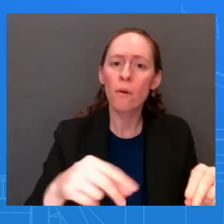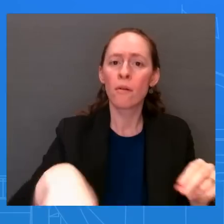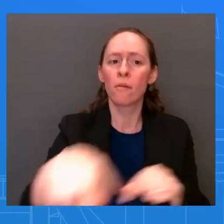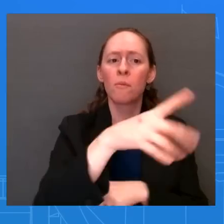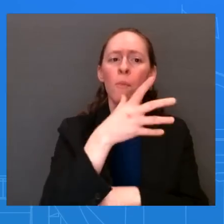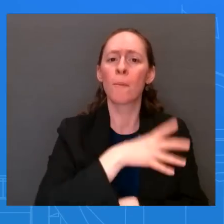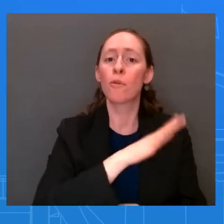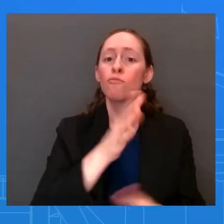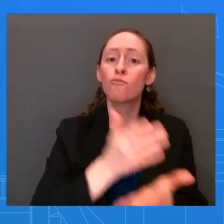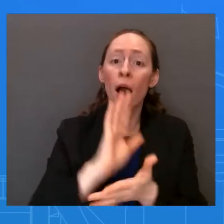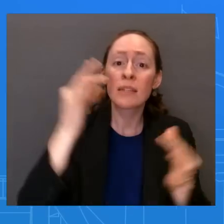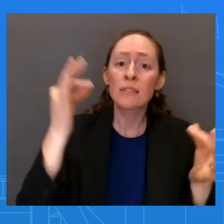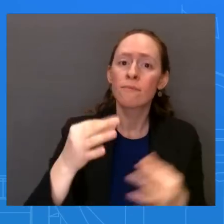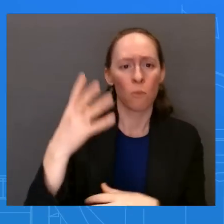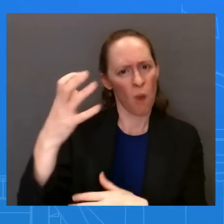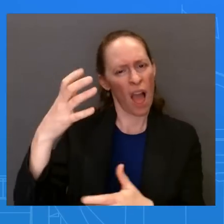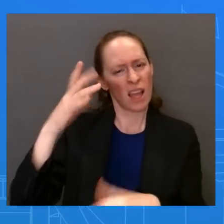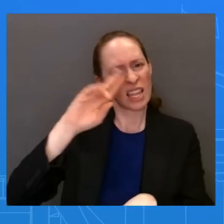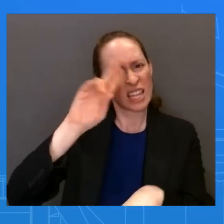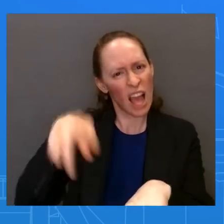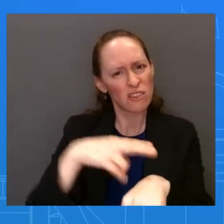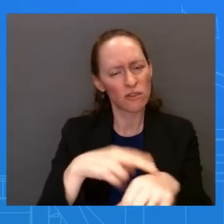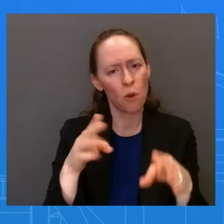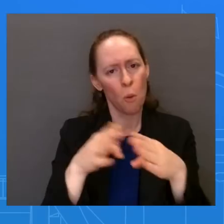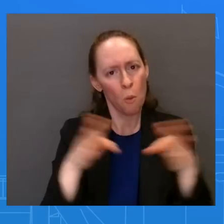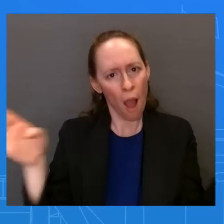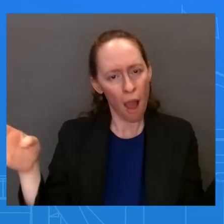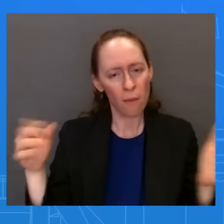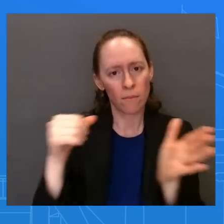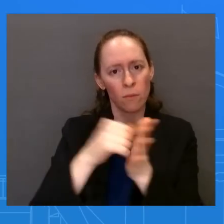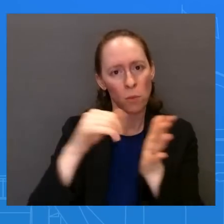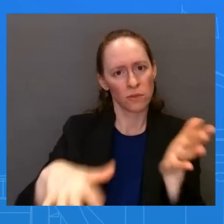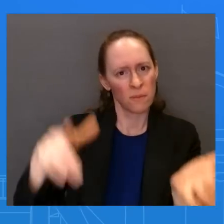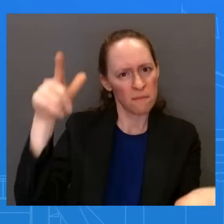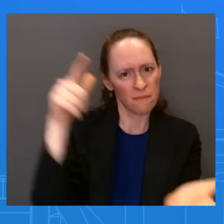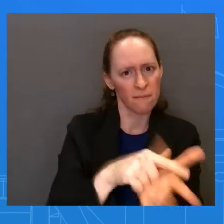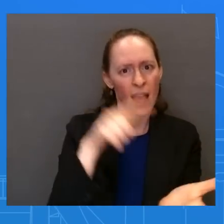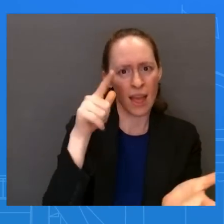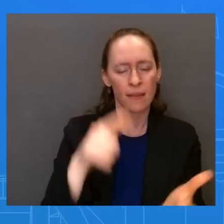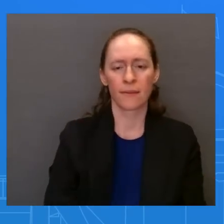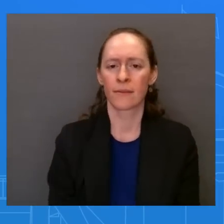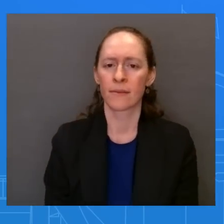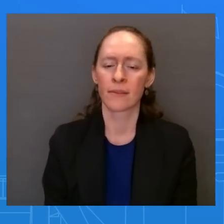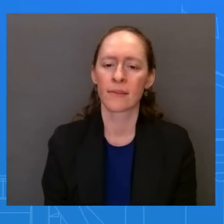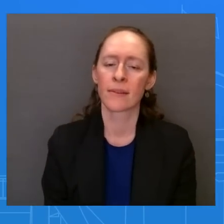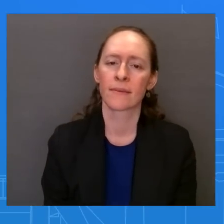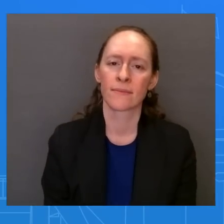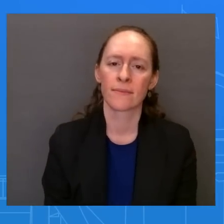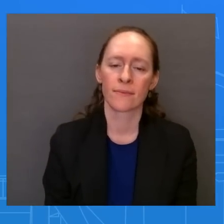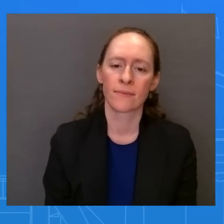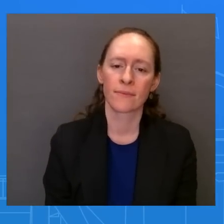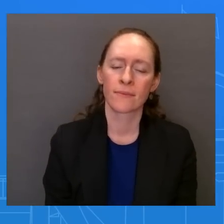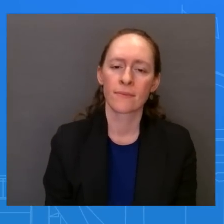have been produced for the 2023 legislative session, including extreme proposals